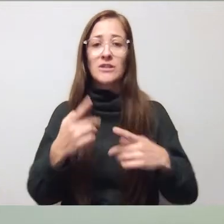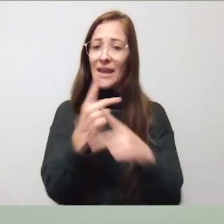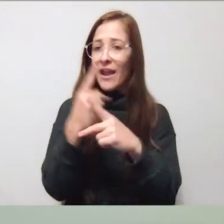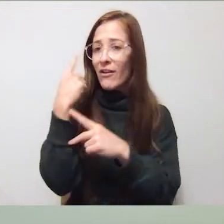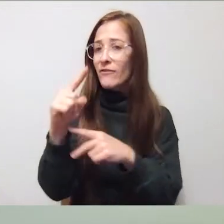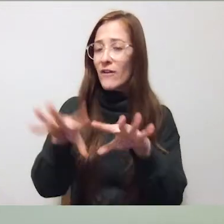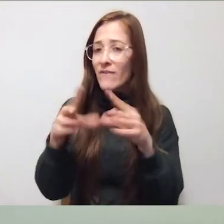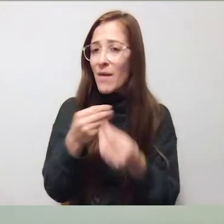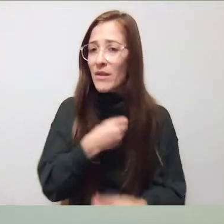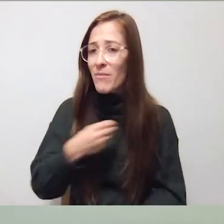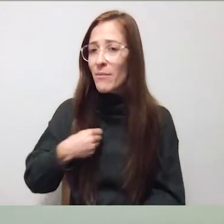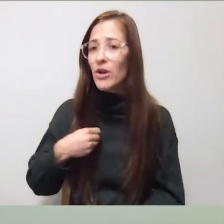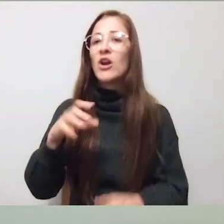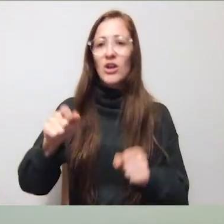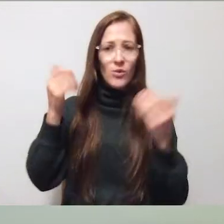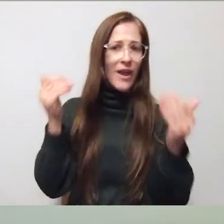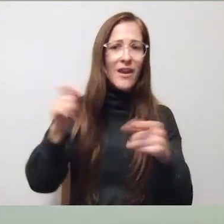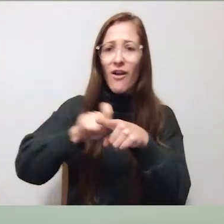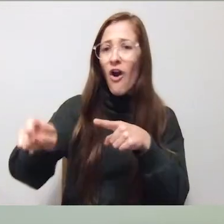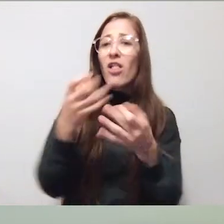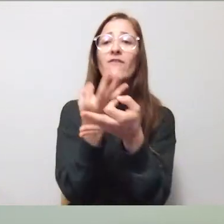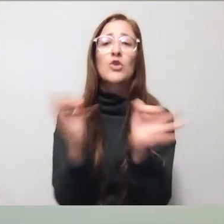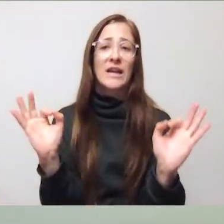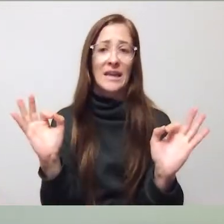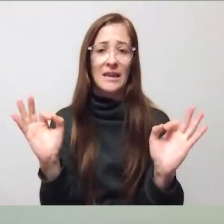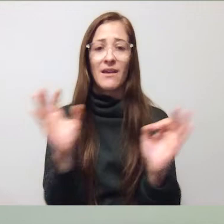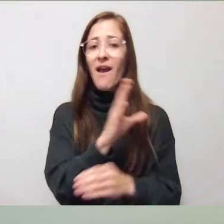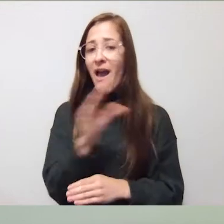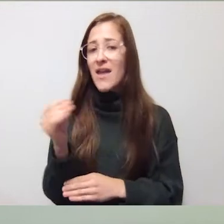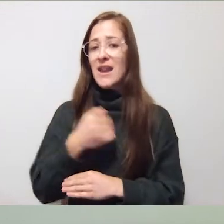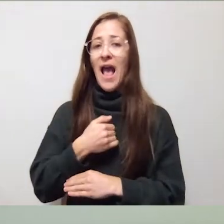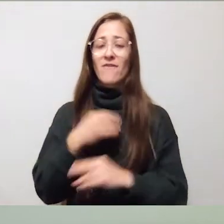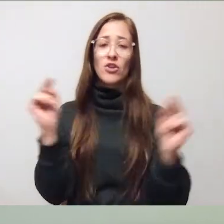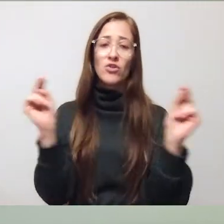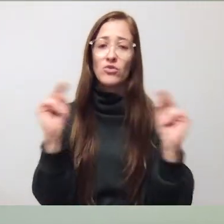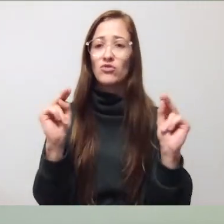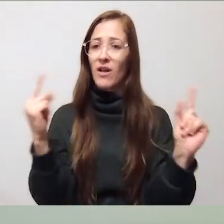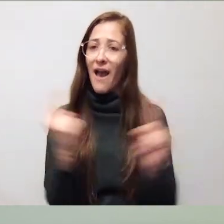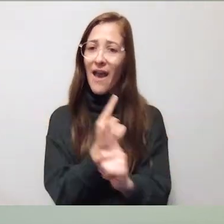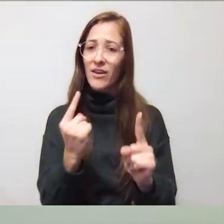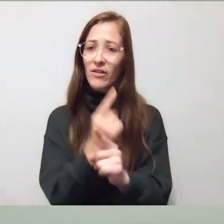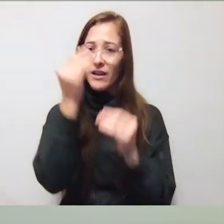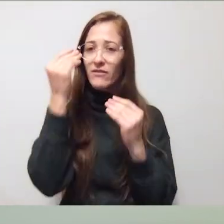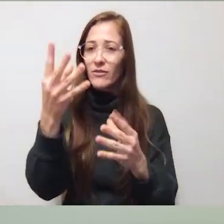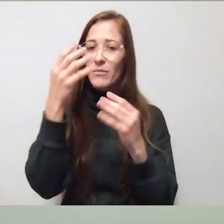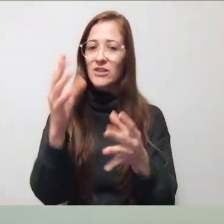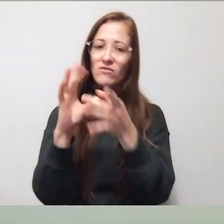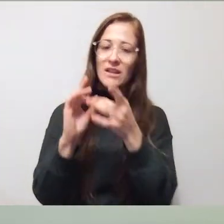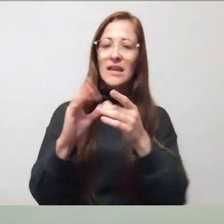again, you can make that call for free and get objective, accurate information on potential next steps.